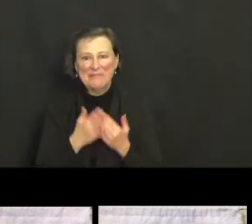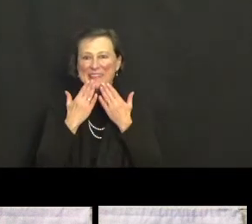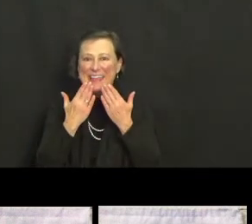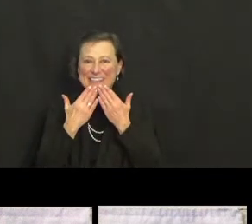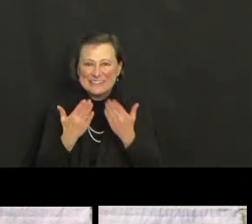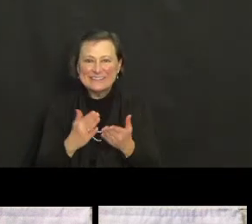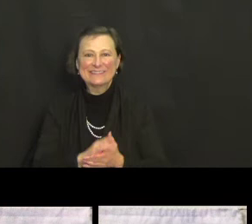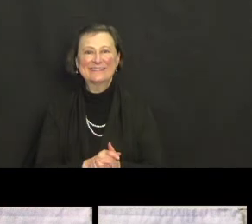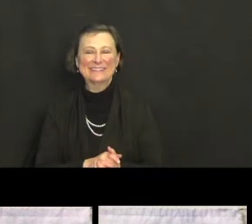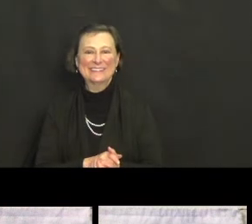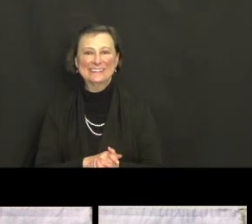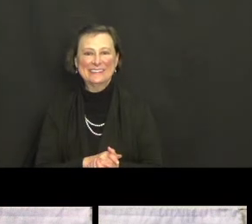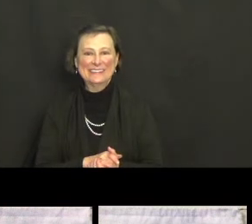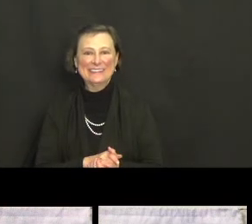Thank you.